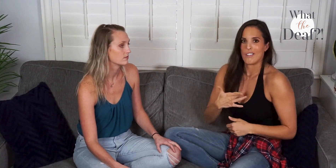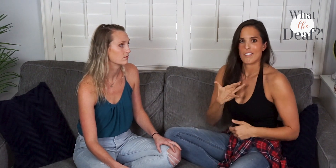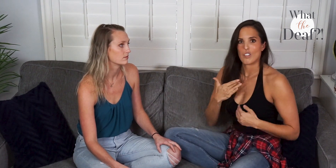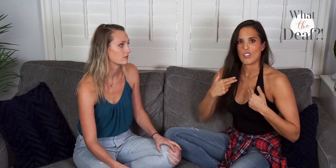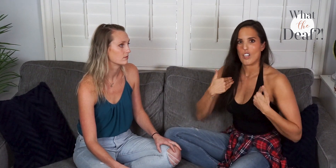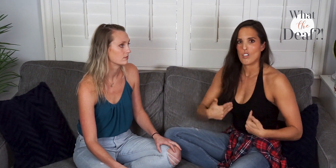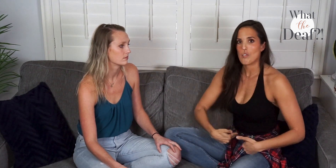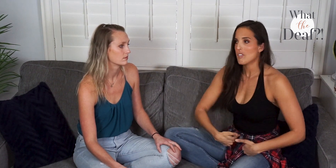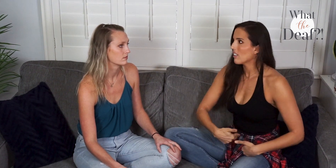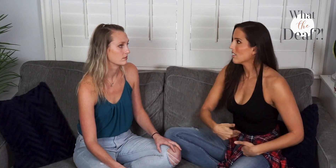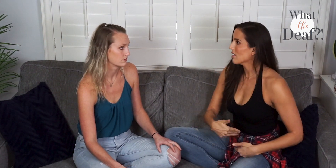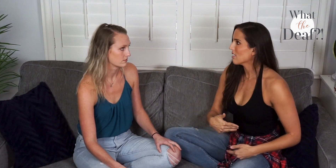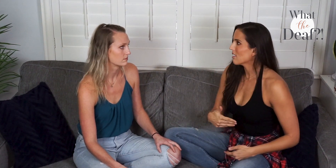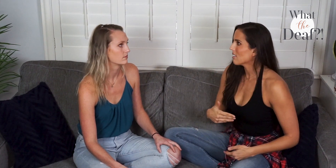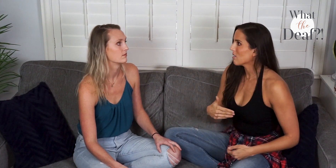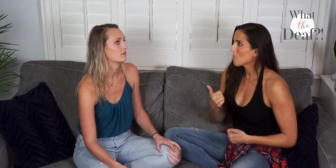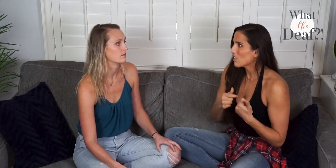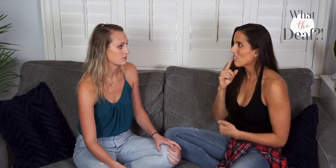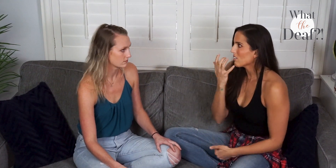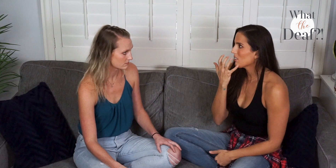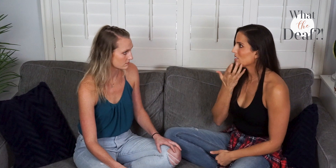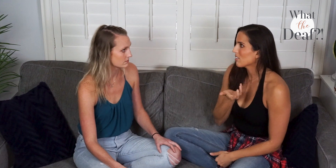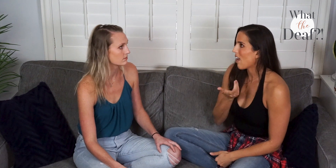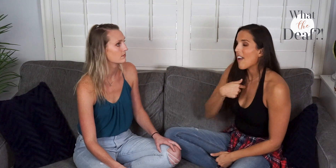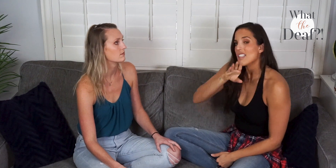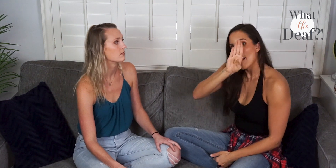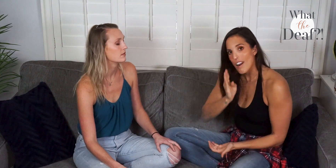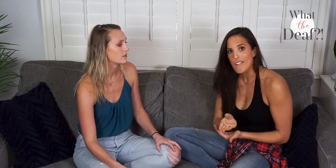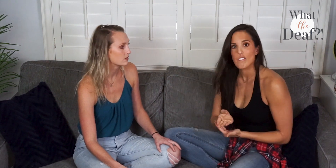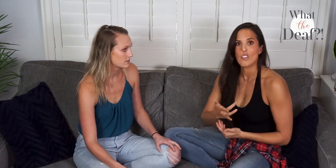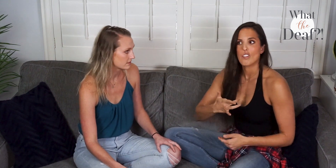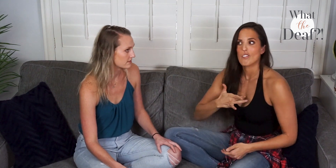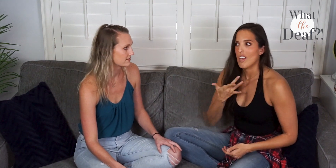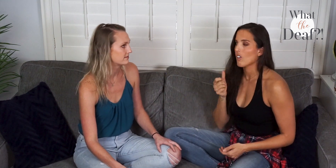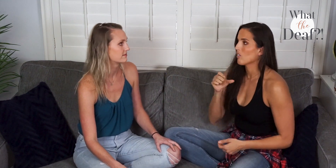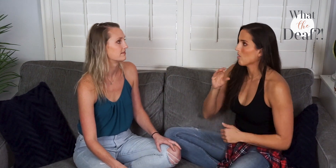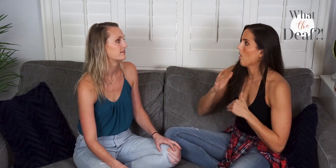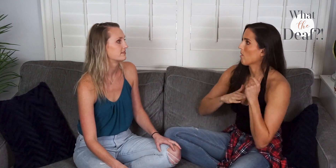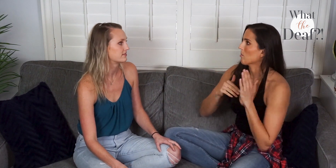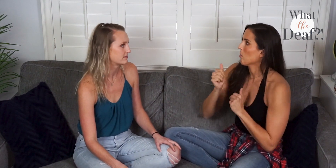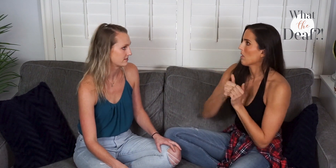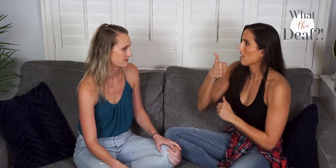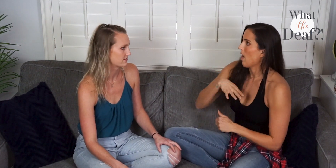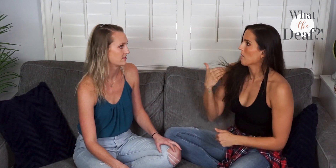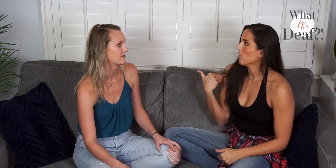And that already makes me feel like I'm a human being, which is amazing. I've never felt so comfortable with a guy before.